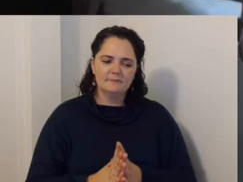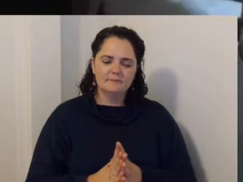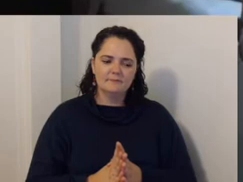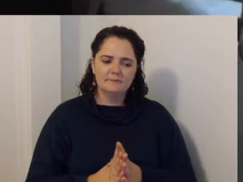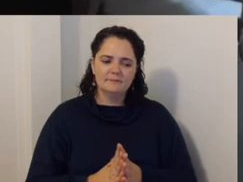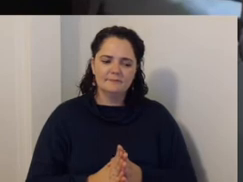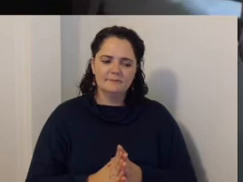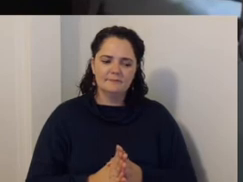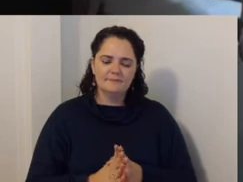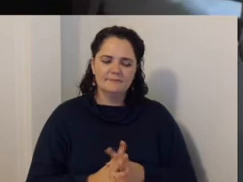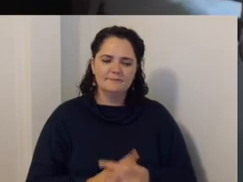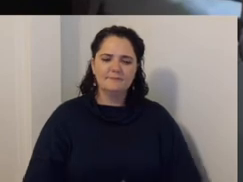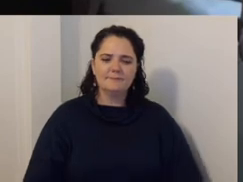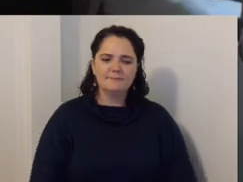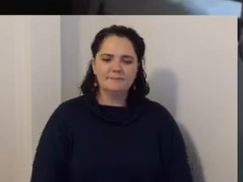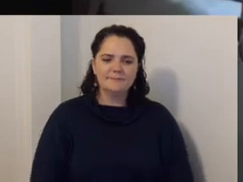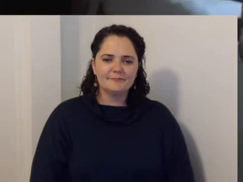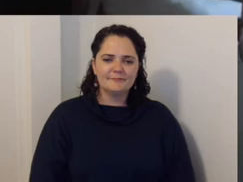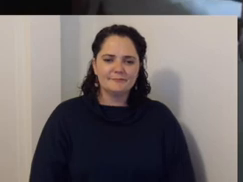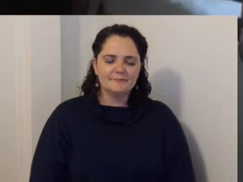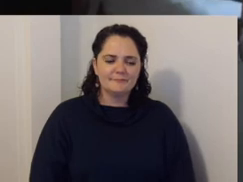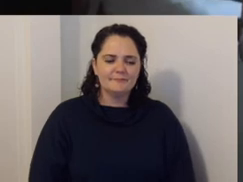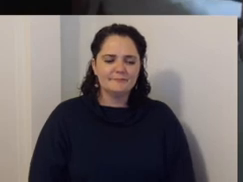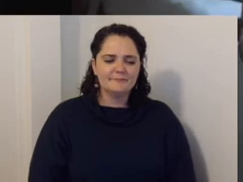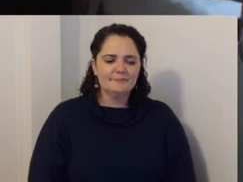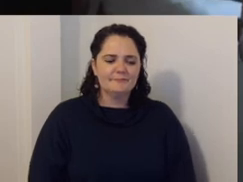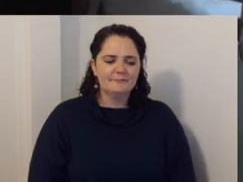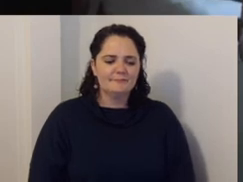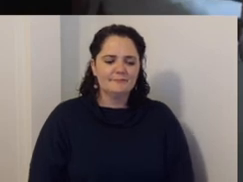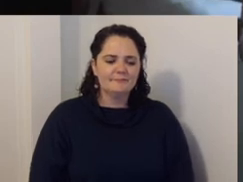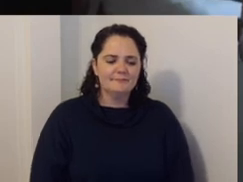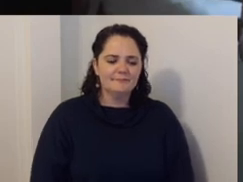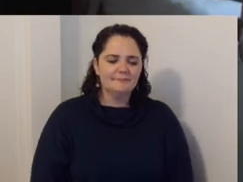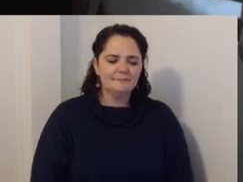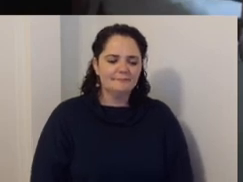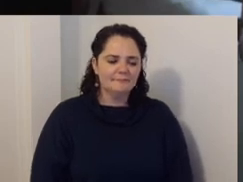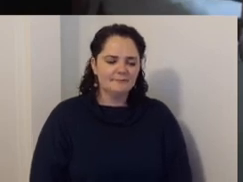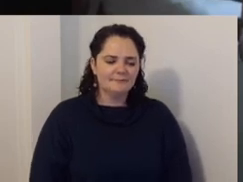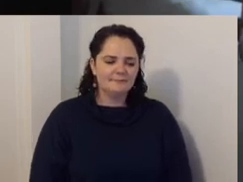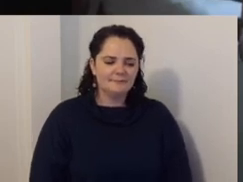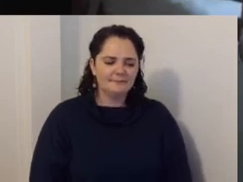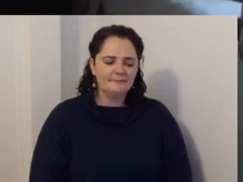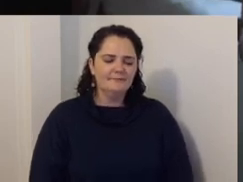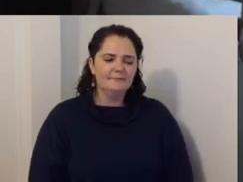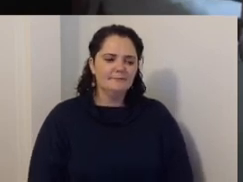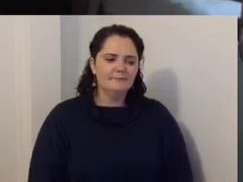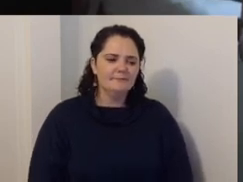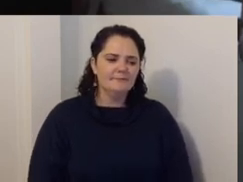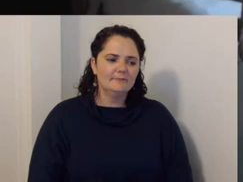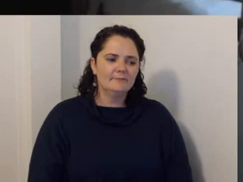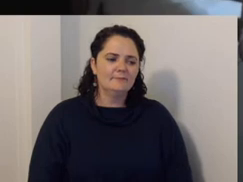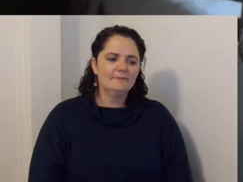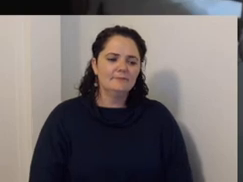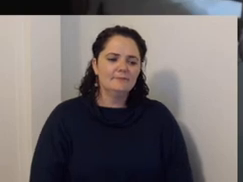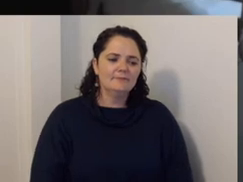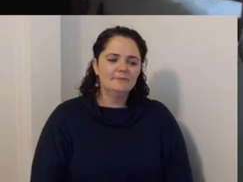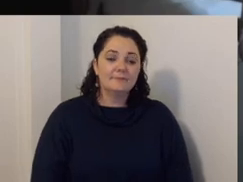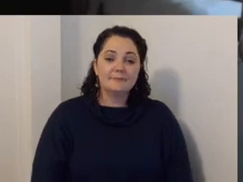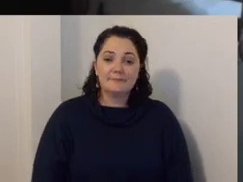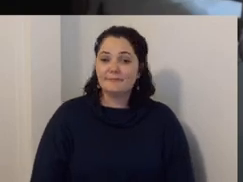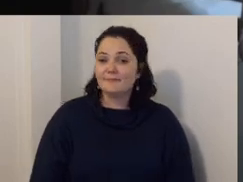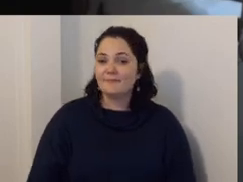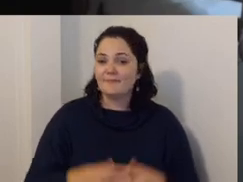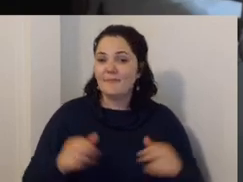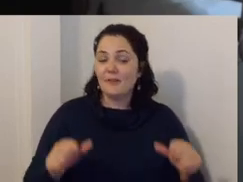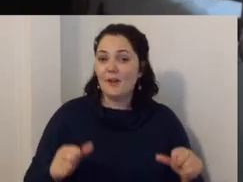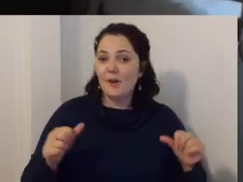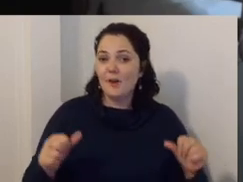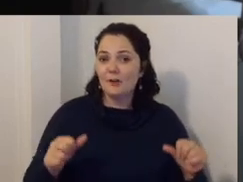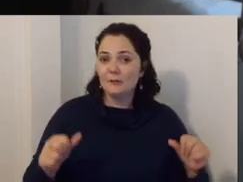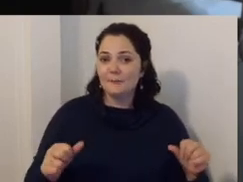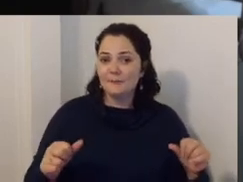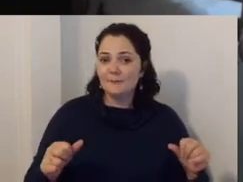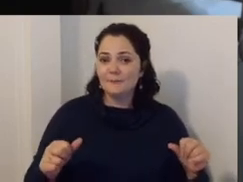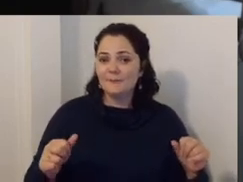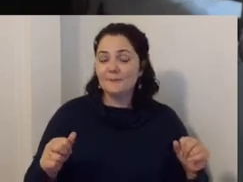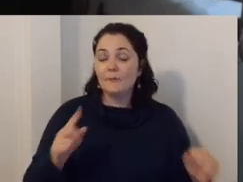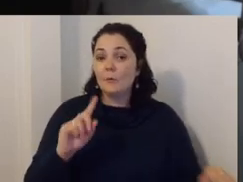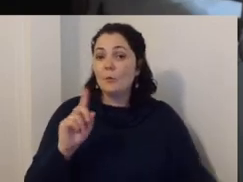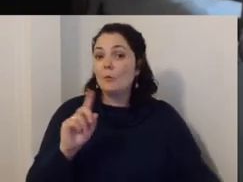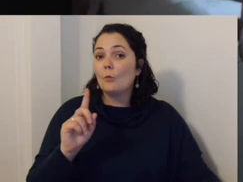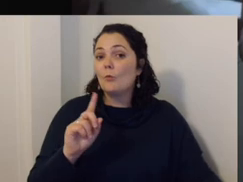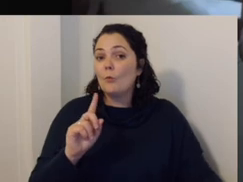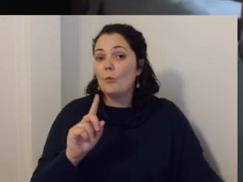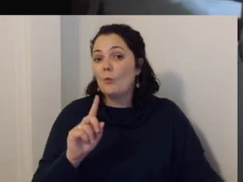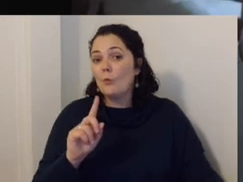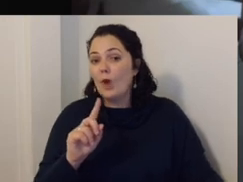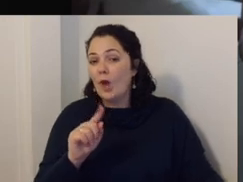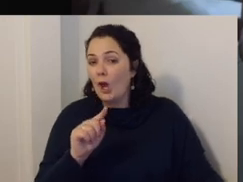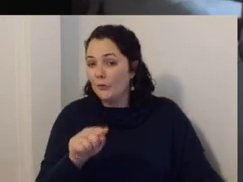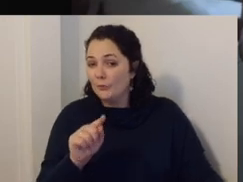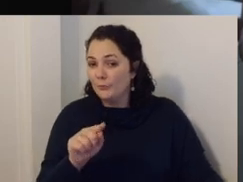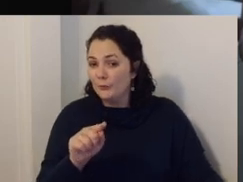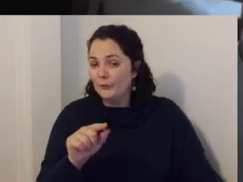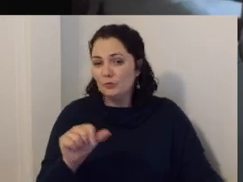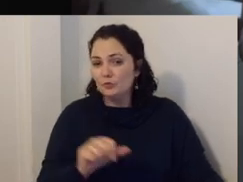uh alright now at this point um what you should be doing is really deciding